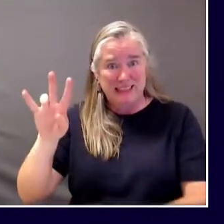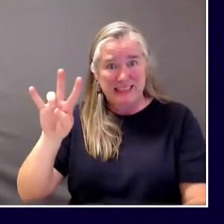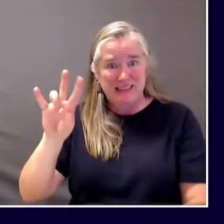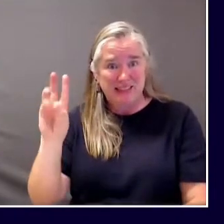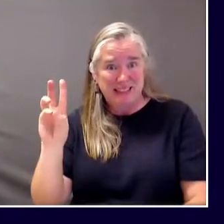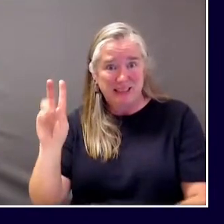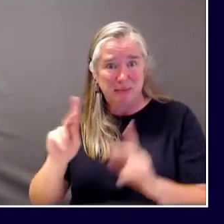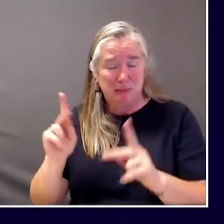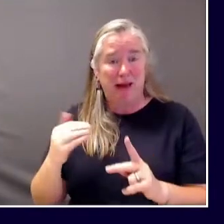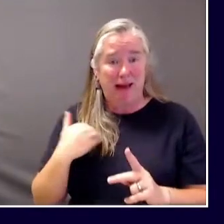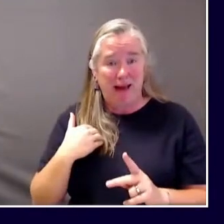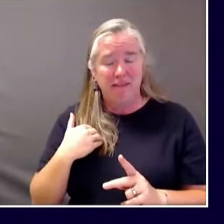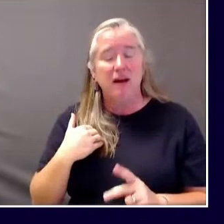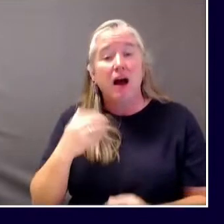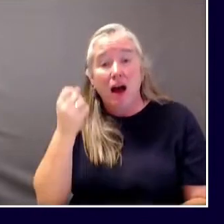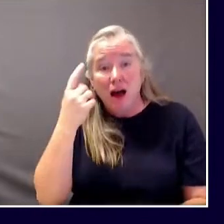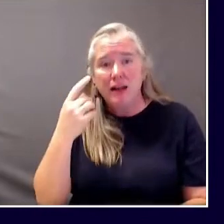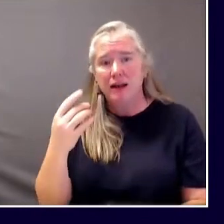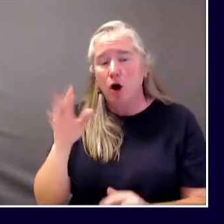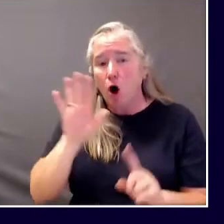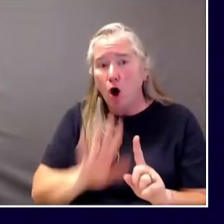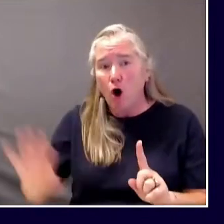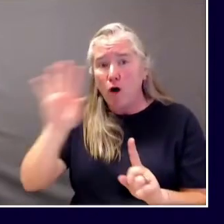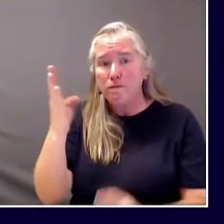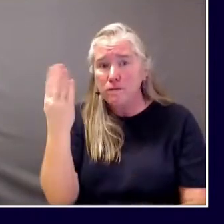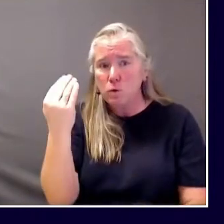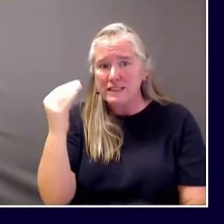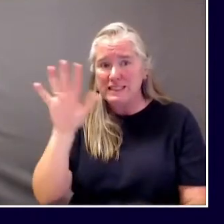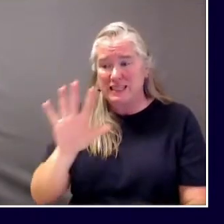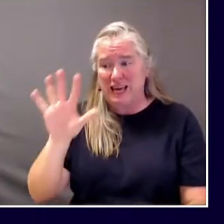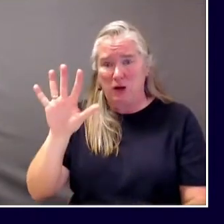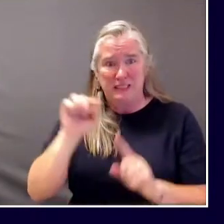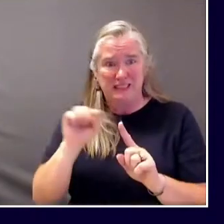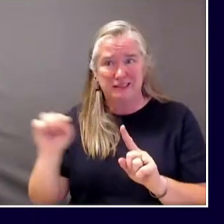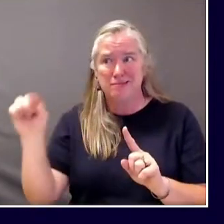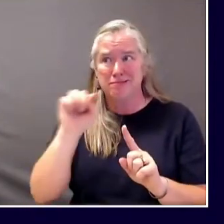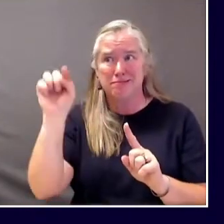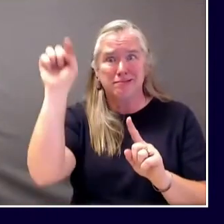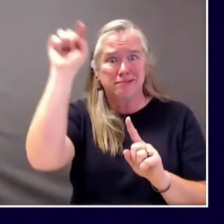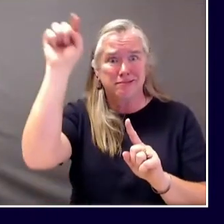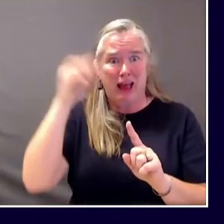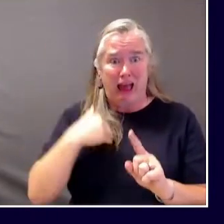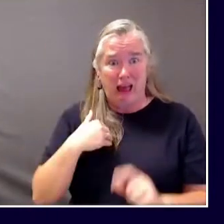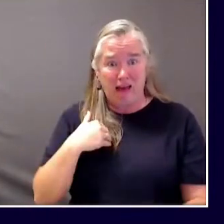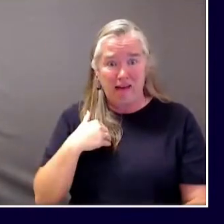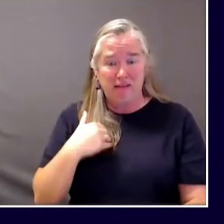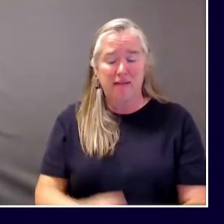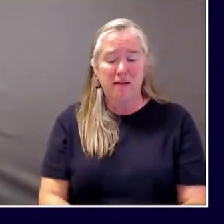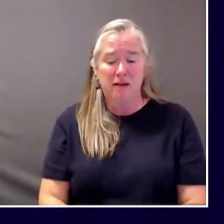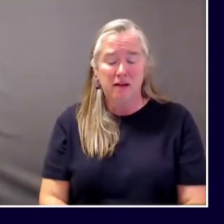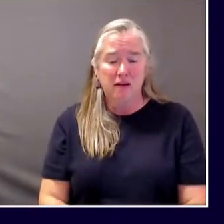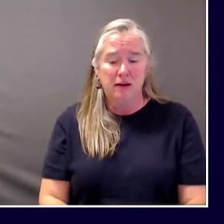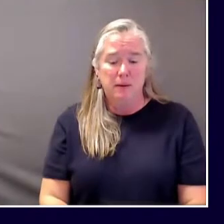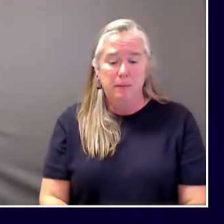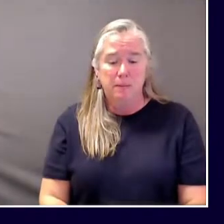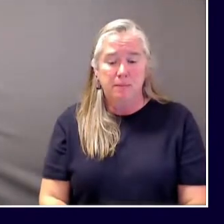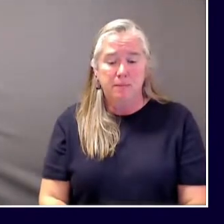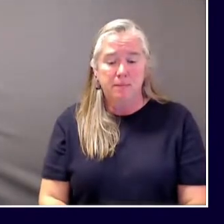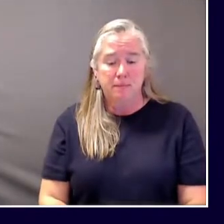across fourteen counties are newly diagnosed with this virus